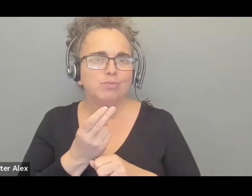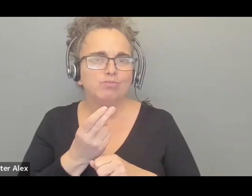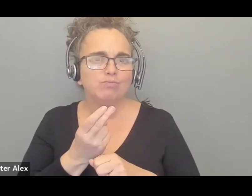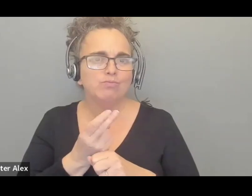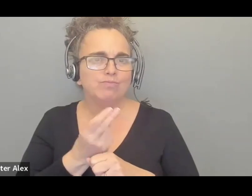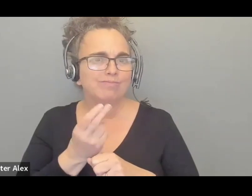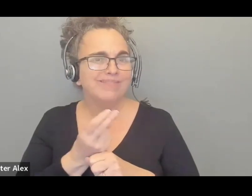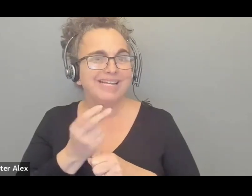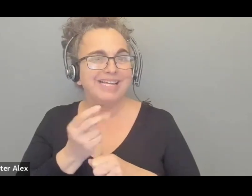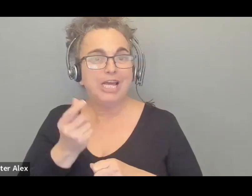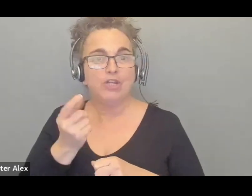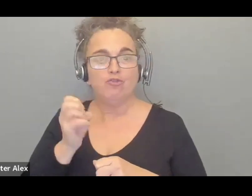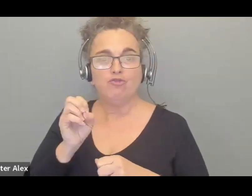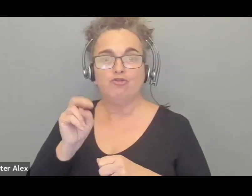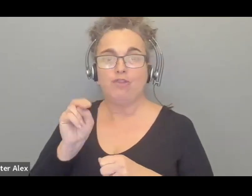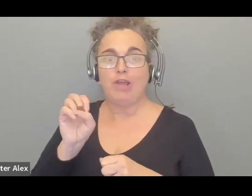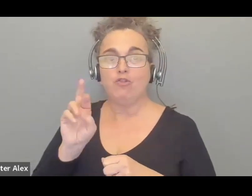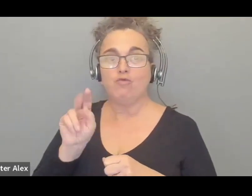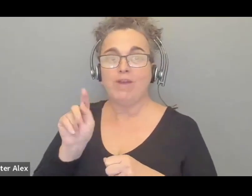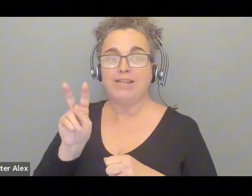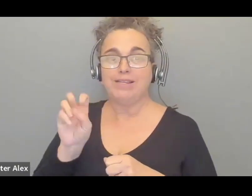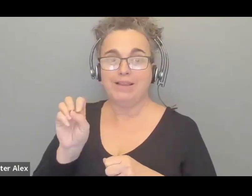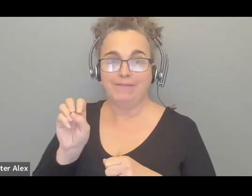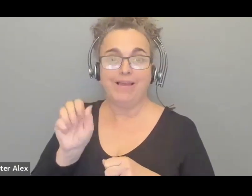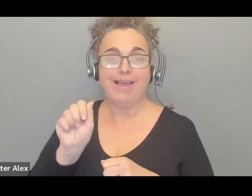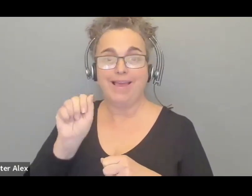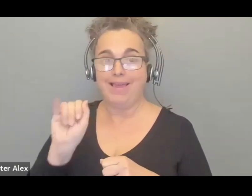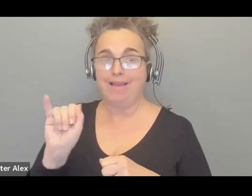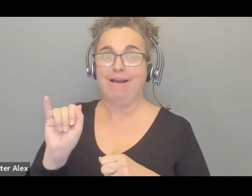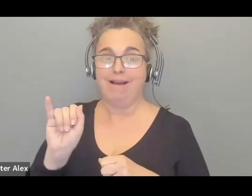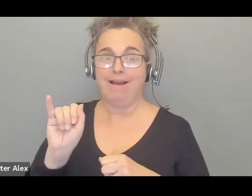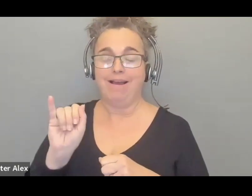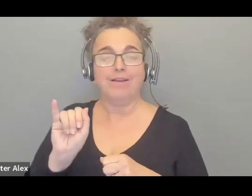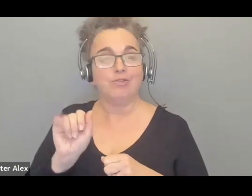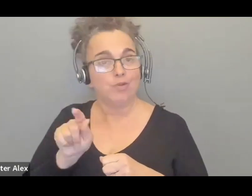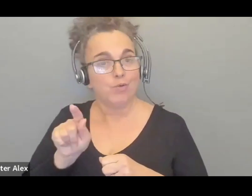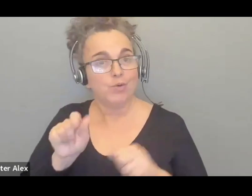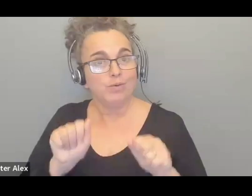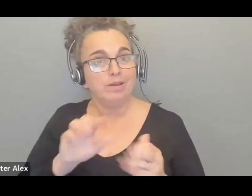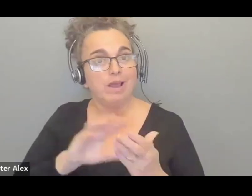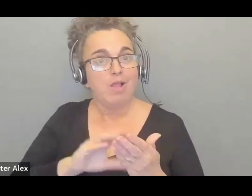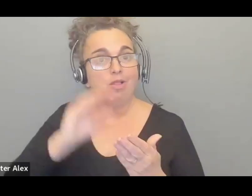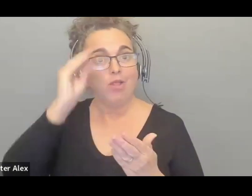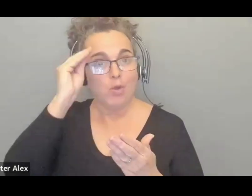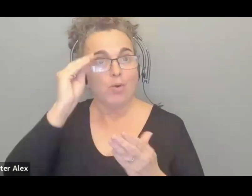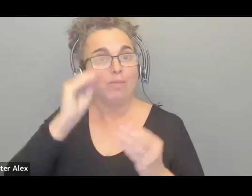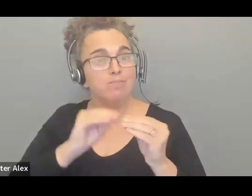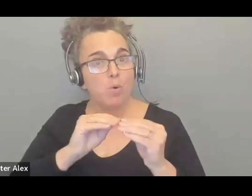generative AI to learn more about accessibility.